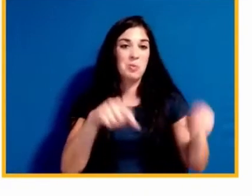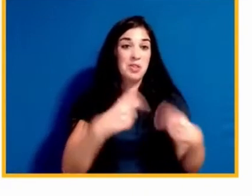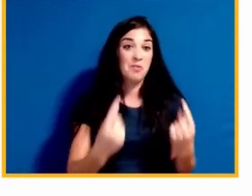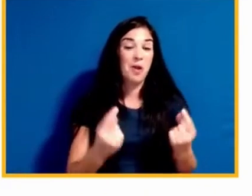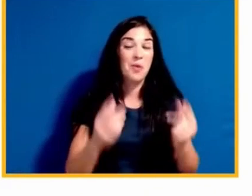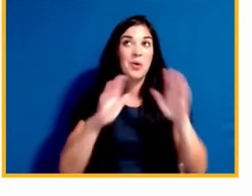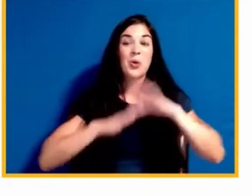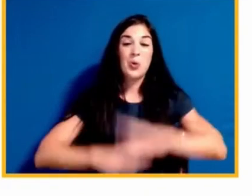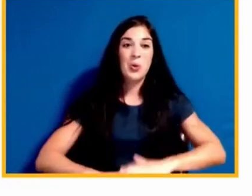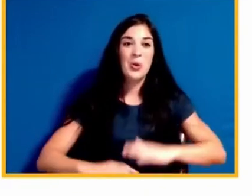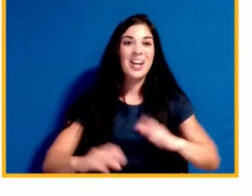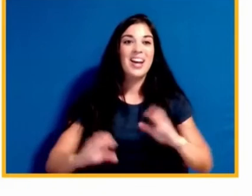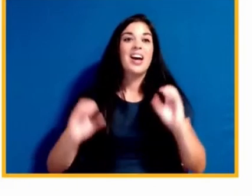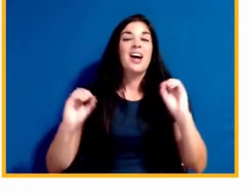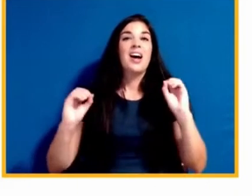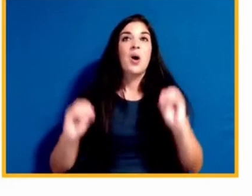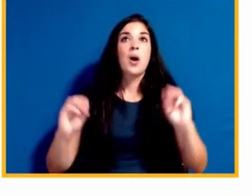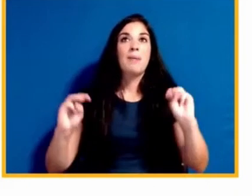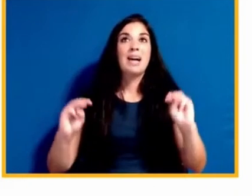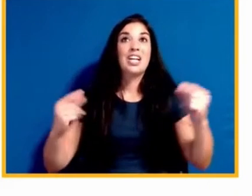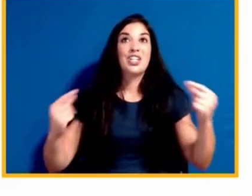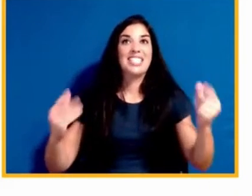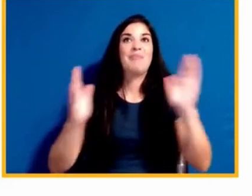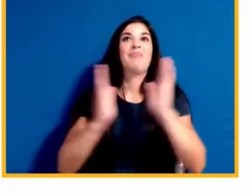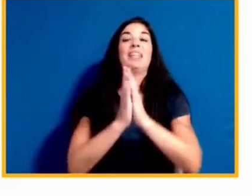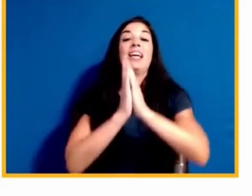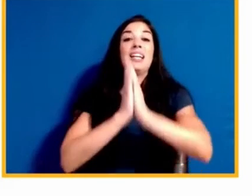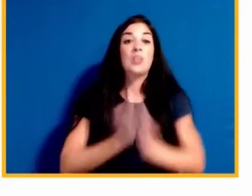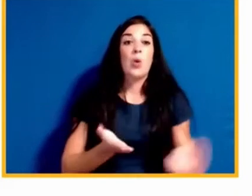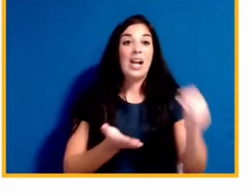Oh my goodness. Well again, like I said,